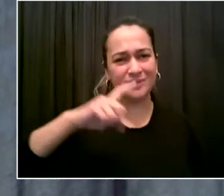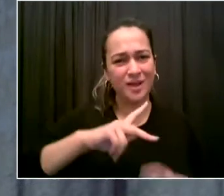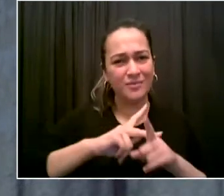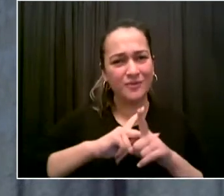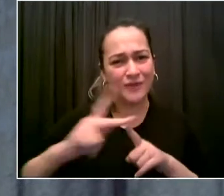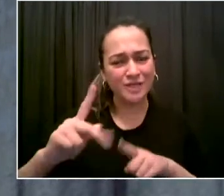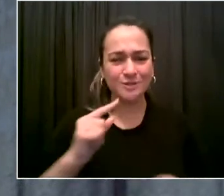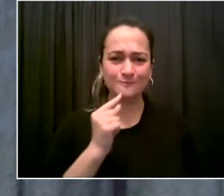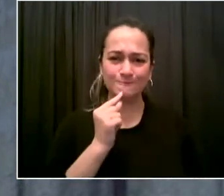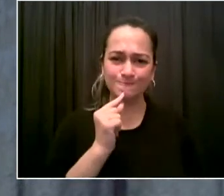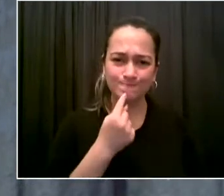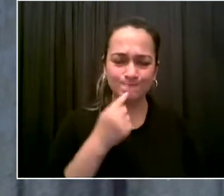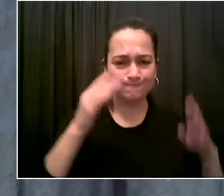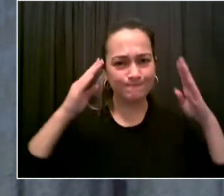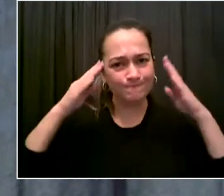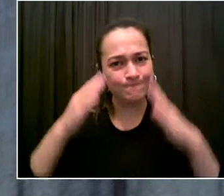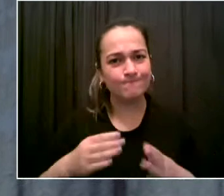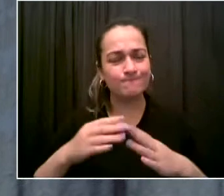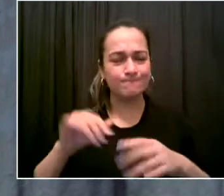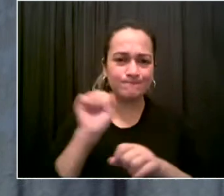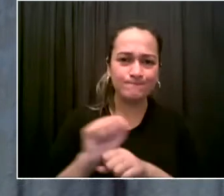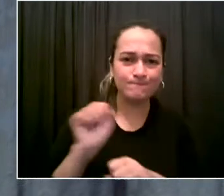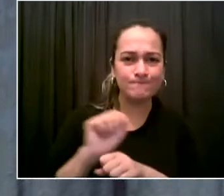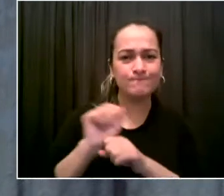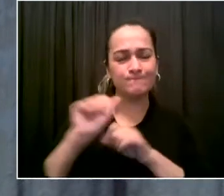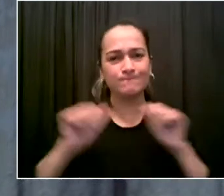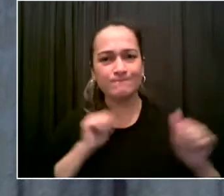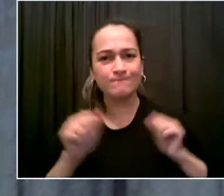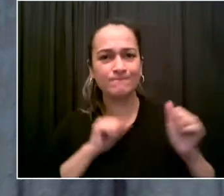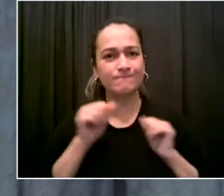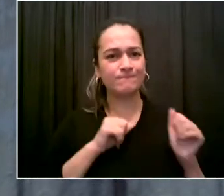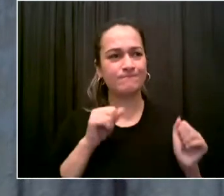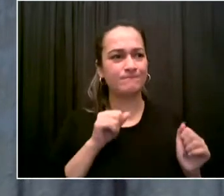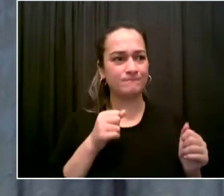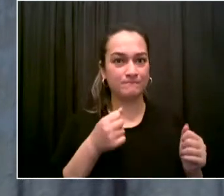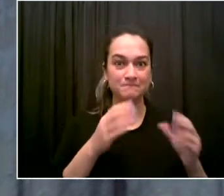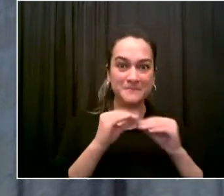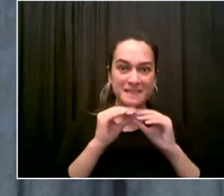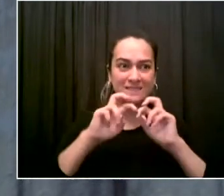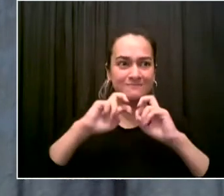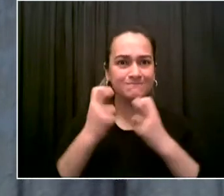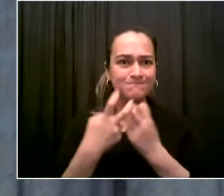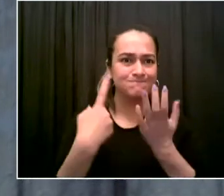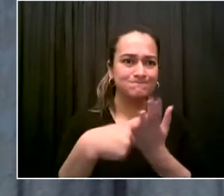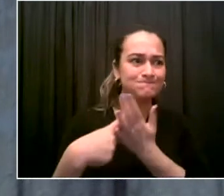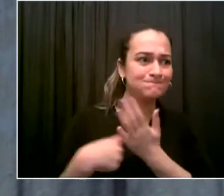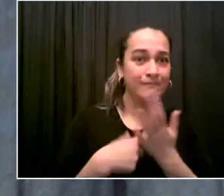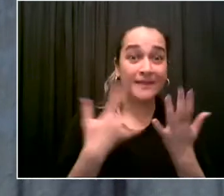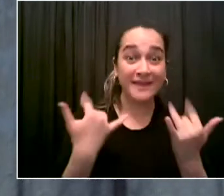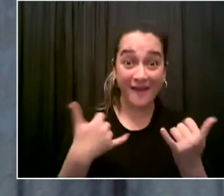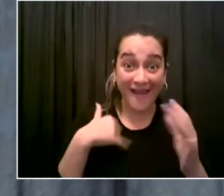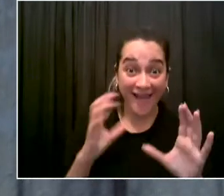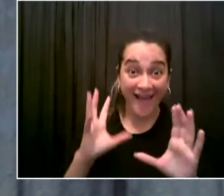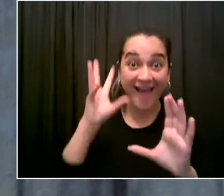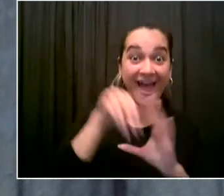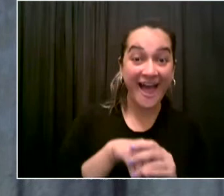LITIGANTS, TATH'WS HY I AM STILL IN LOVE WITH THE LAW DEPARTMENT AFTER